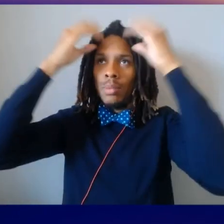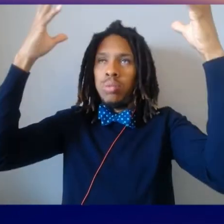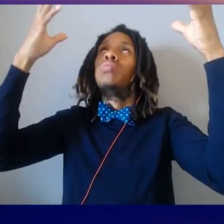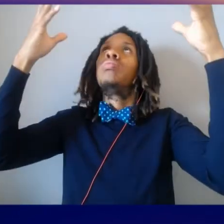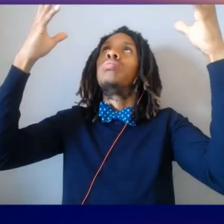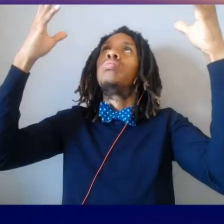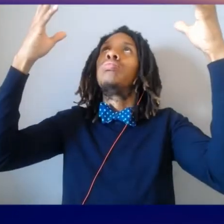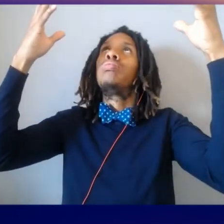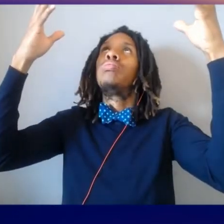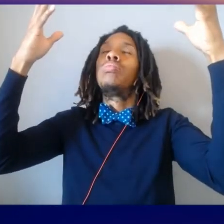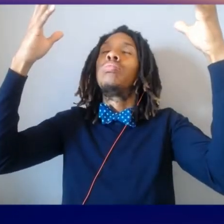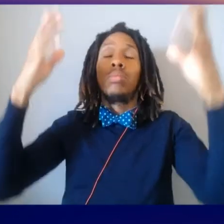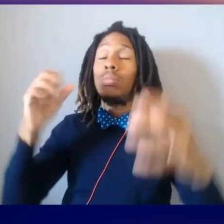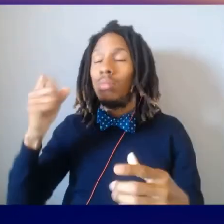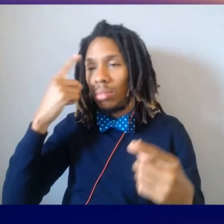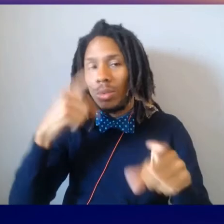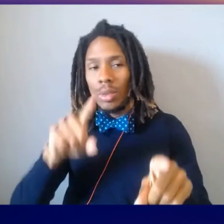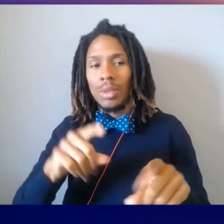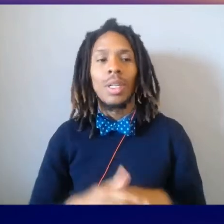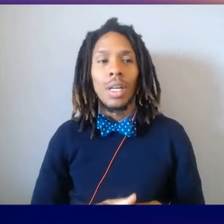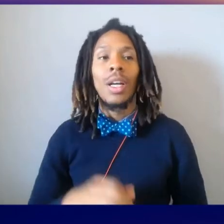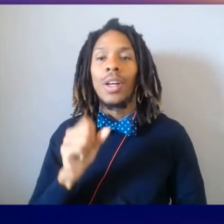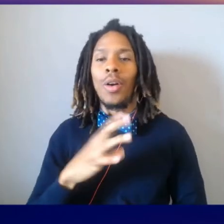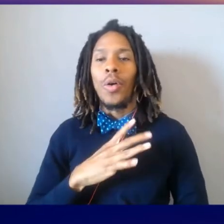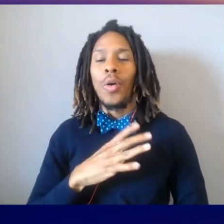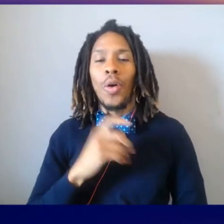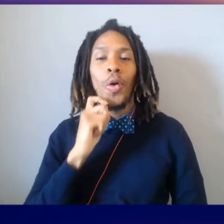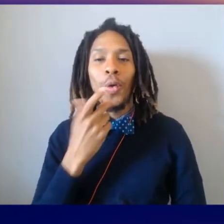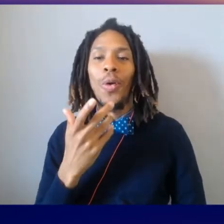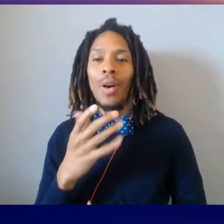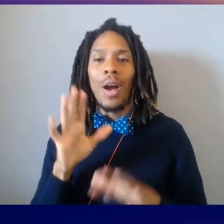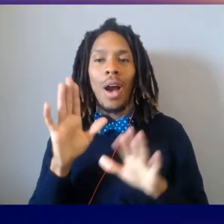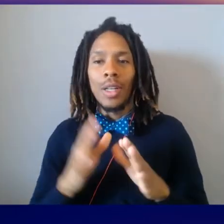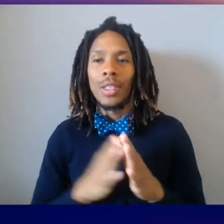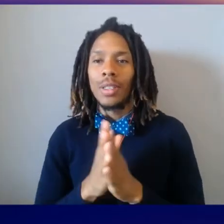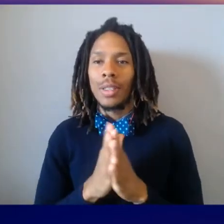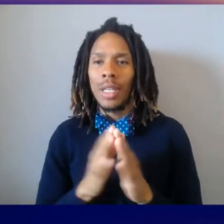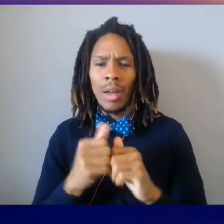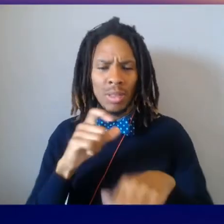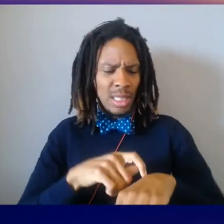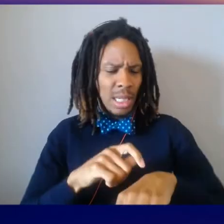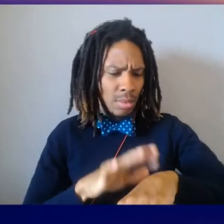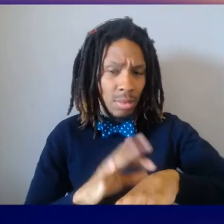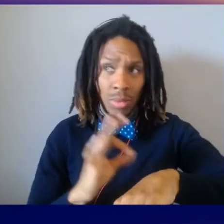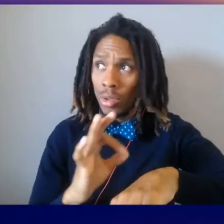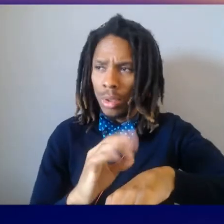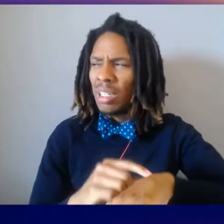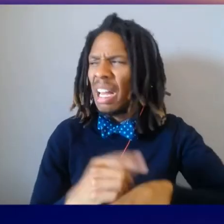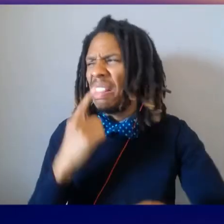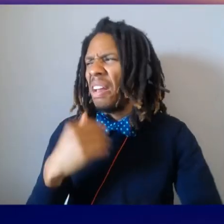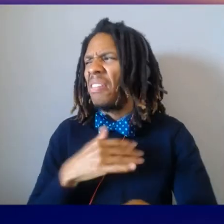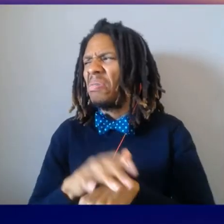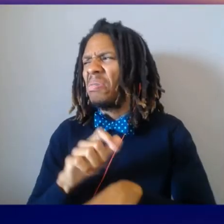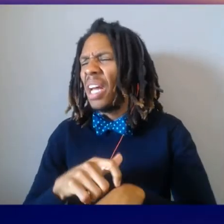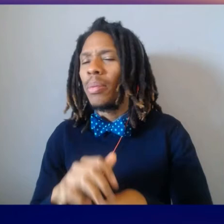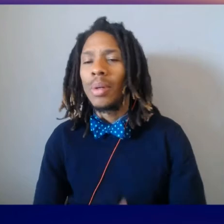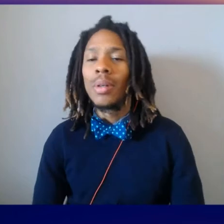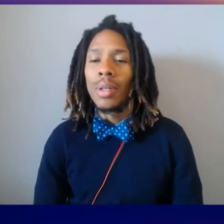Wow. Very cool solution. - Awesome. Awesome. How are we doing on time? Yeah. You've got a little bit more time. So, can you talk in any module